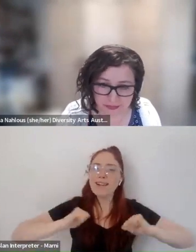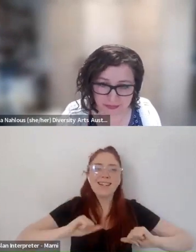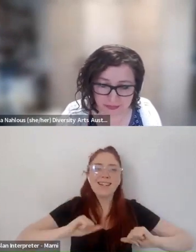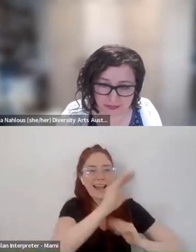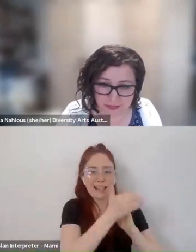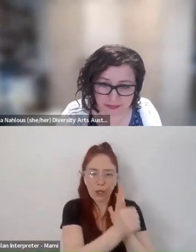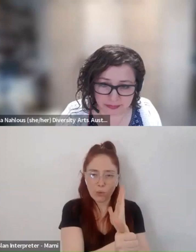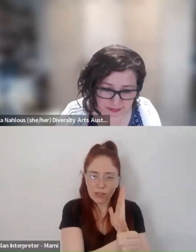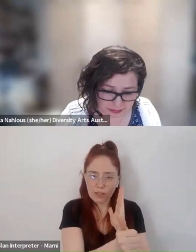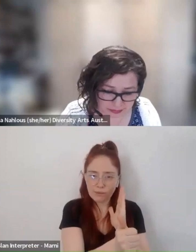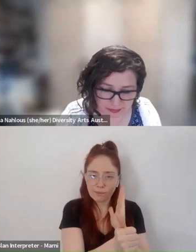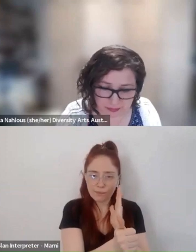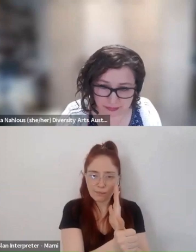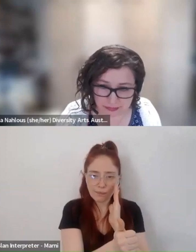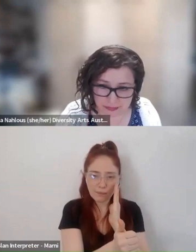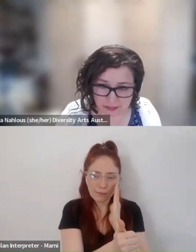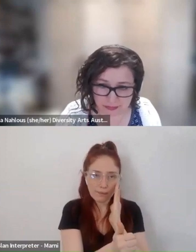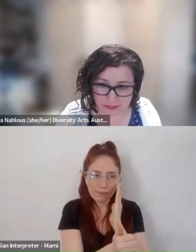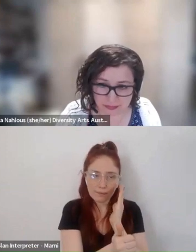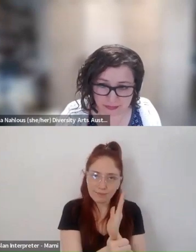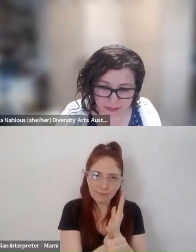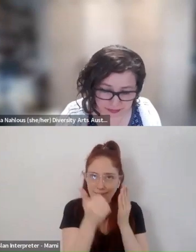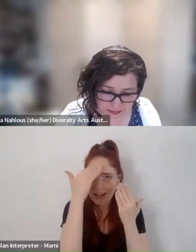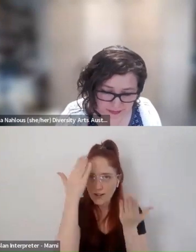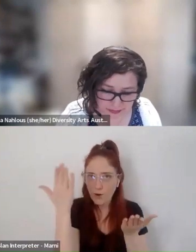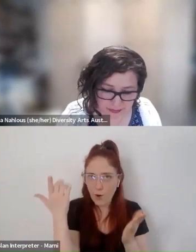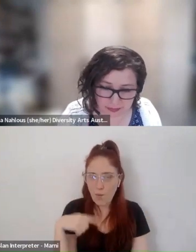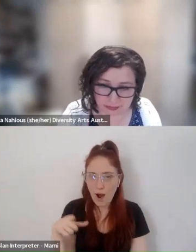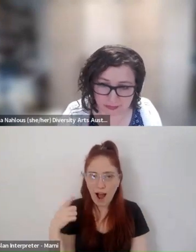summary, for some reason, we seem to be quite elusive.